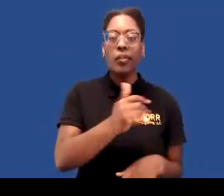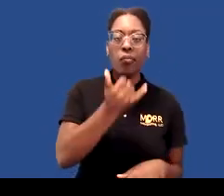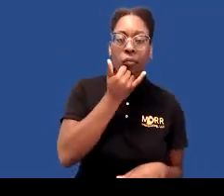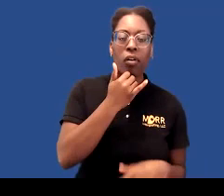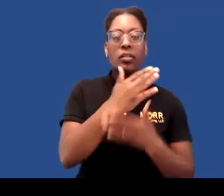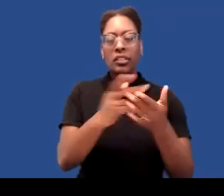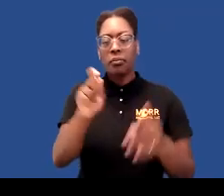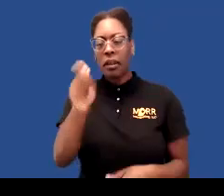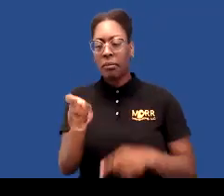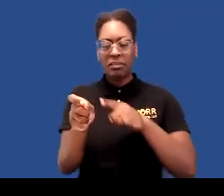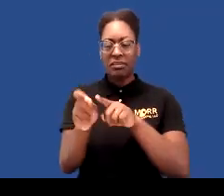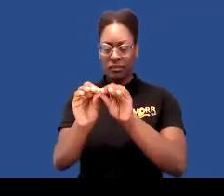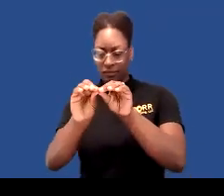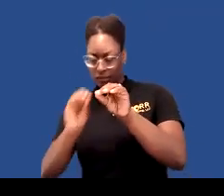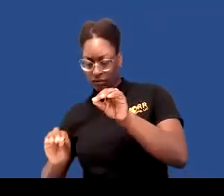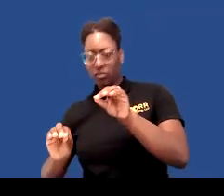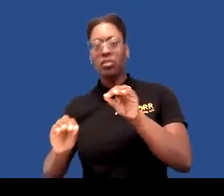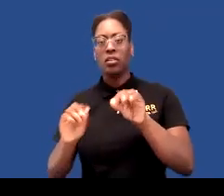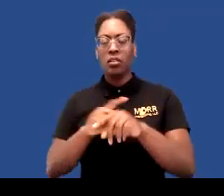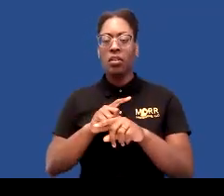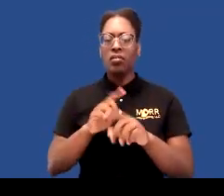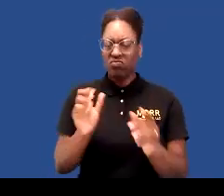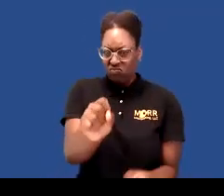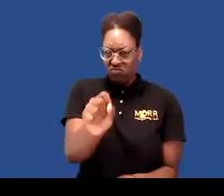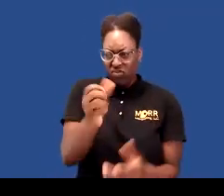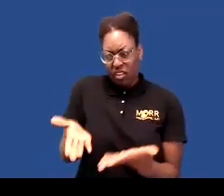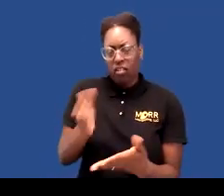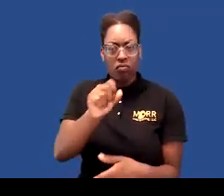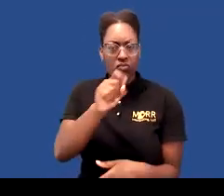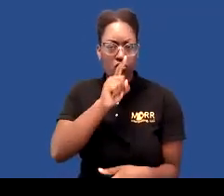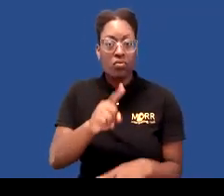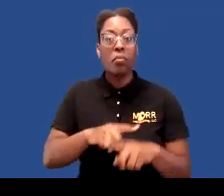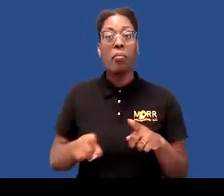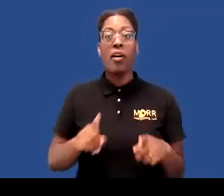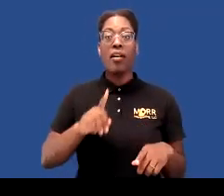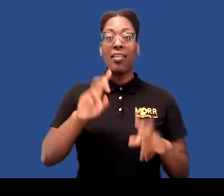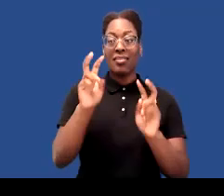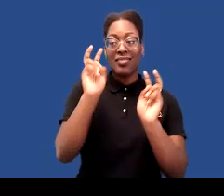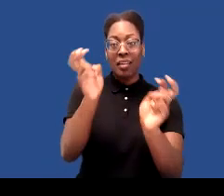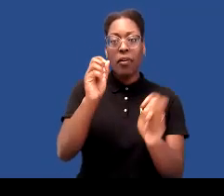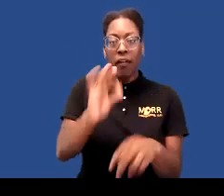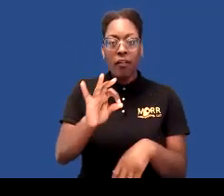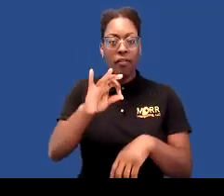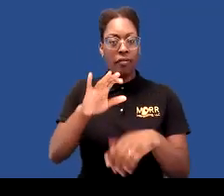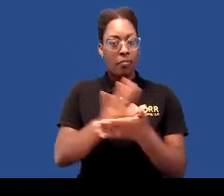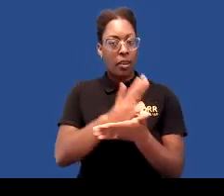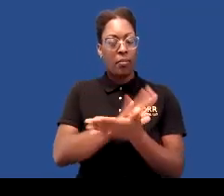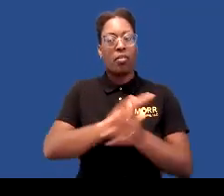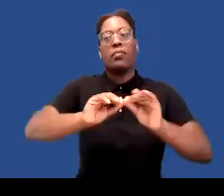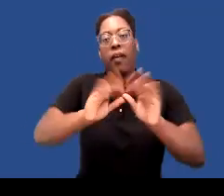like the total weight of that paper, to me, spoke to someone who knew writing and who knew how to convey ideas.